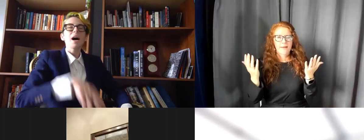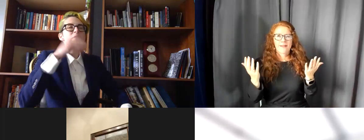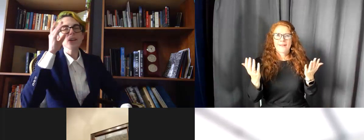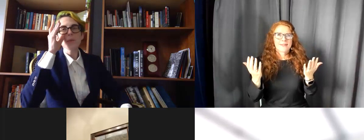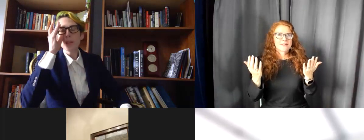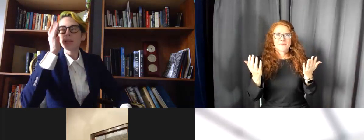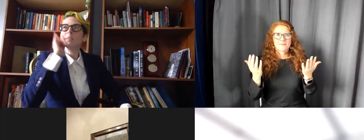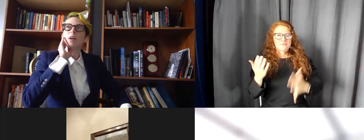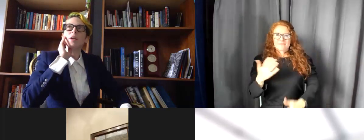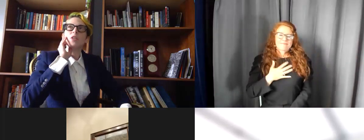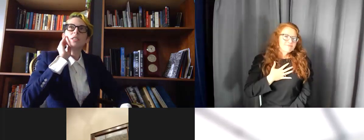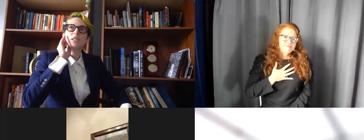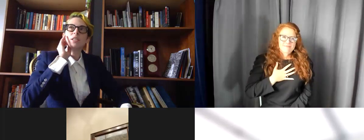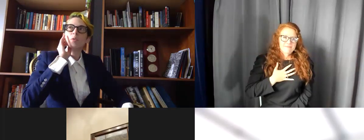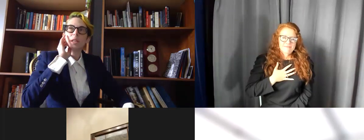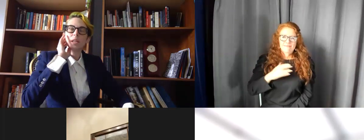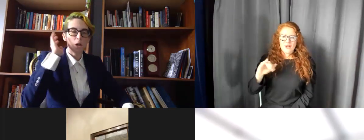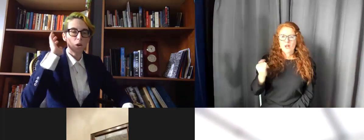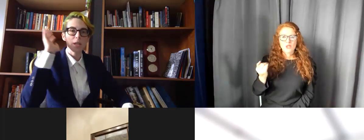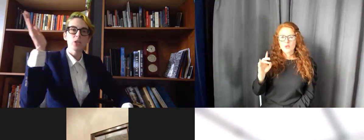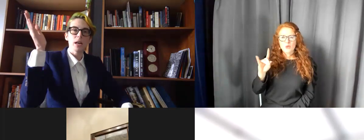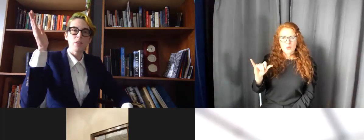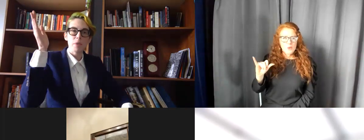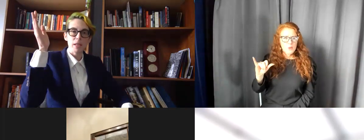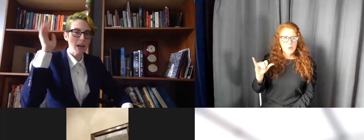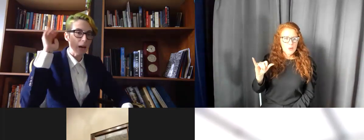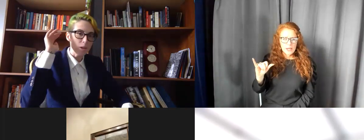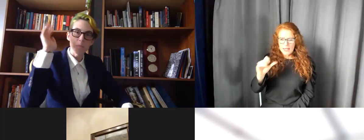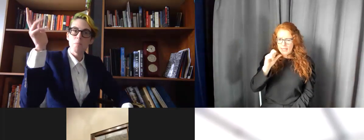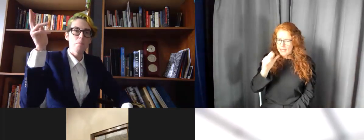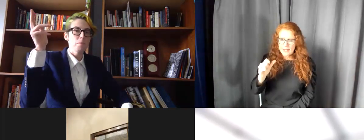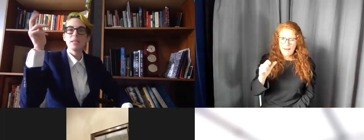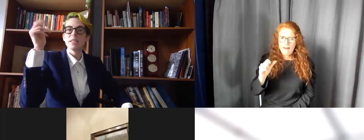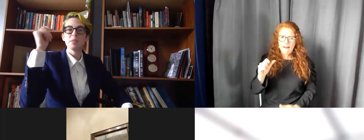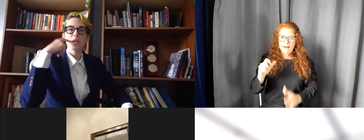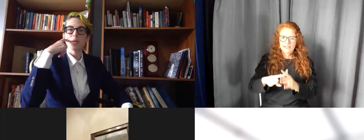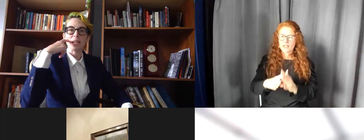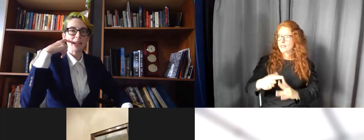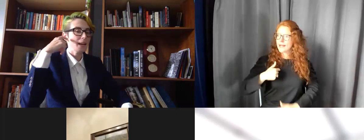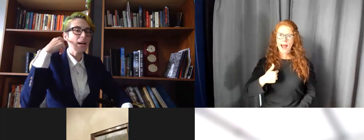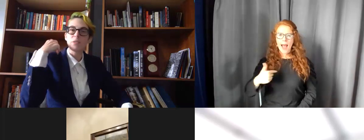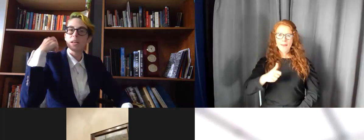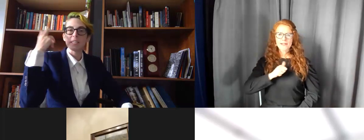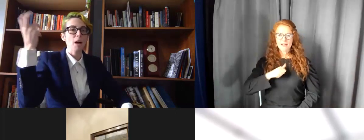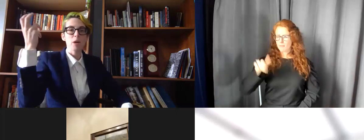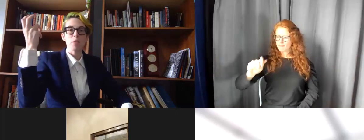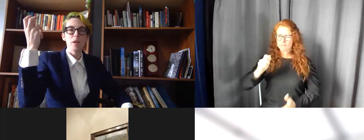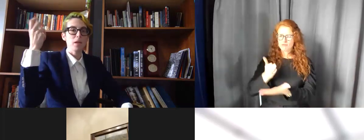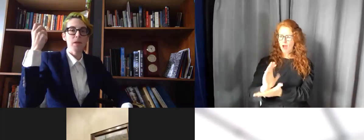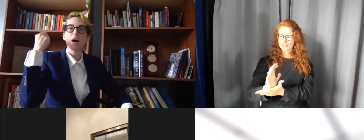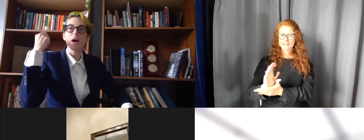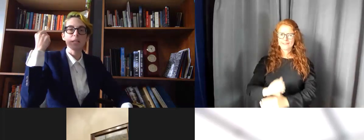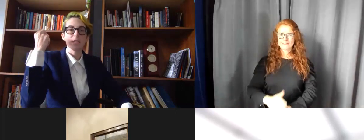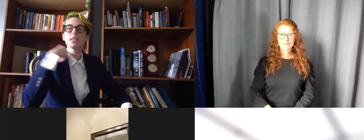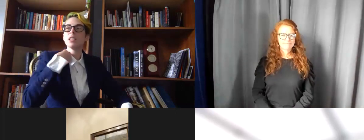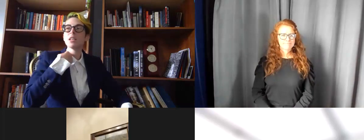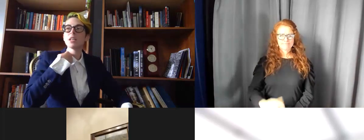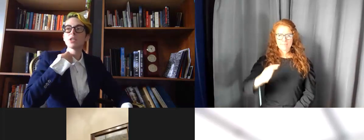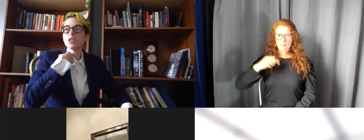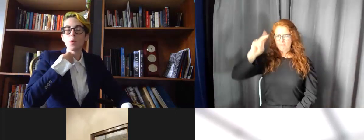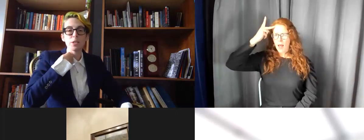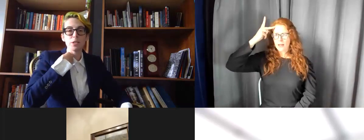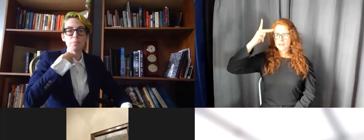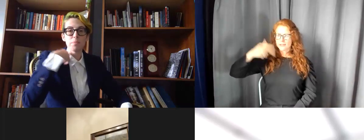Farrah Garland: I found it really inspiring that she did not really go into life being like I'm going to be a disability rights activist. I'm going to be in politics like she just wanted to